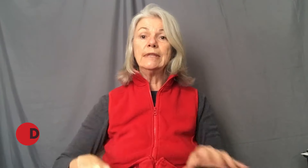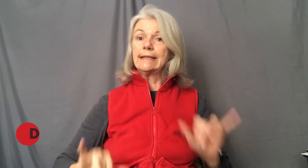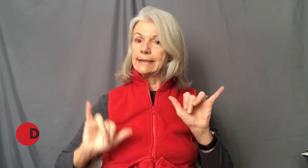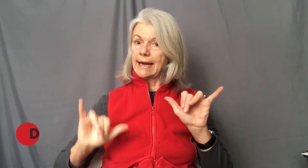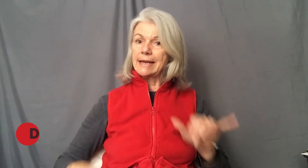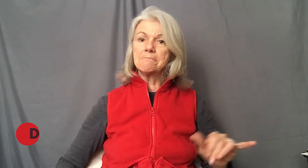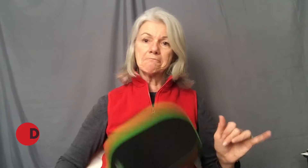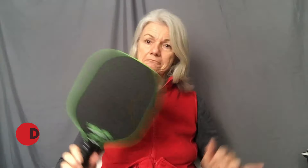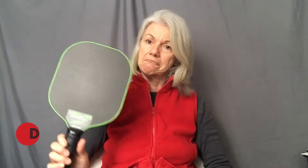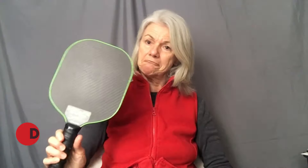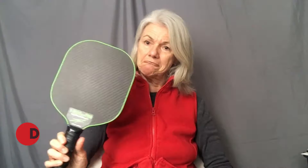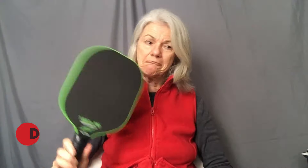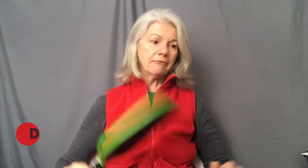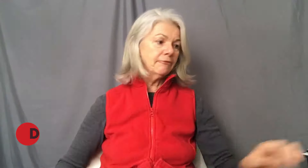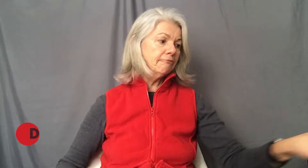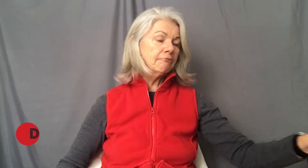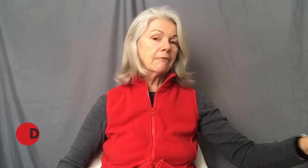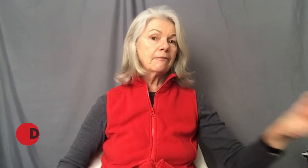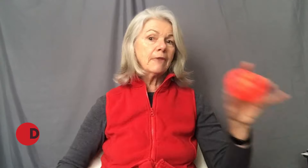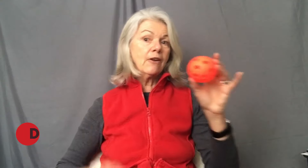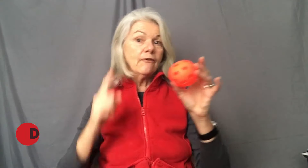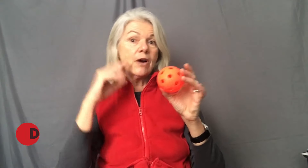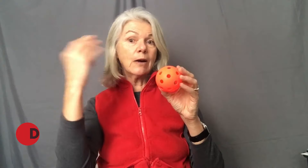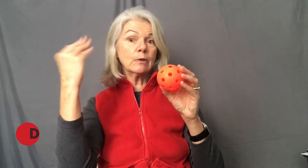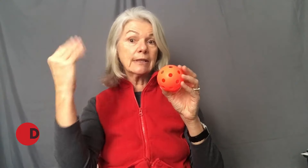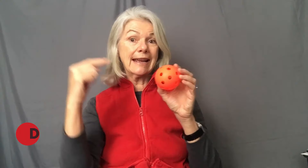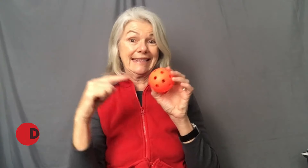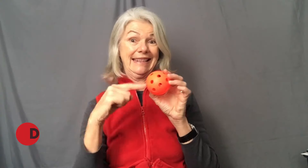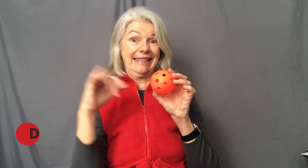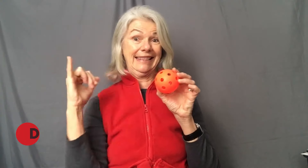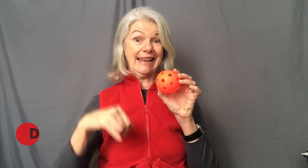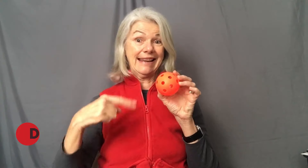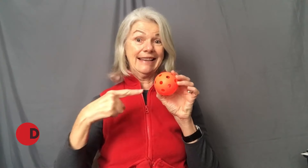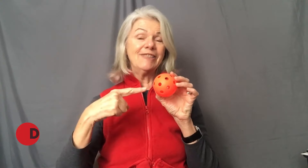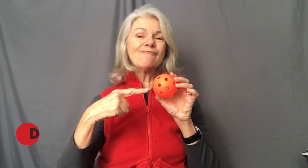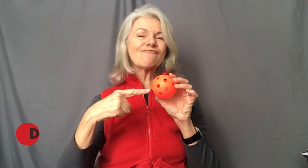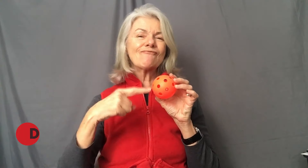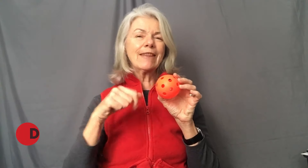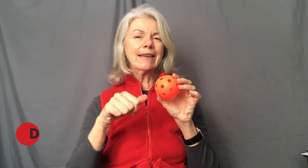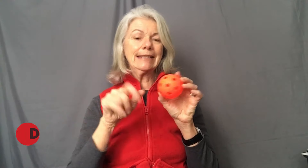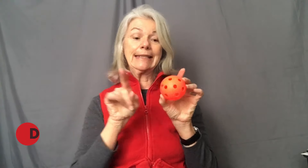The same paddle can be used for both, but there’s a different ball for the outdoors.